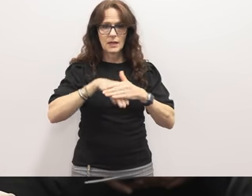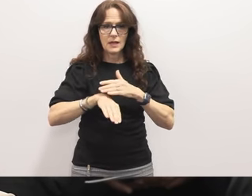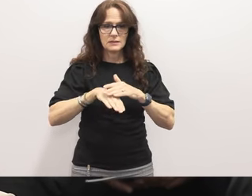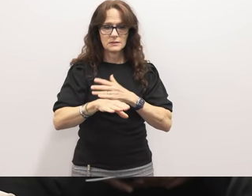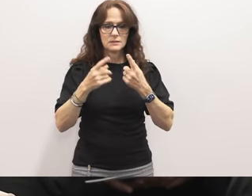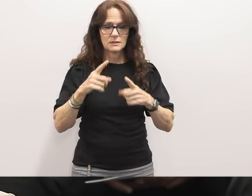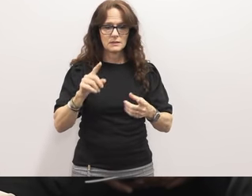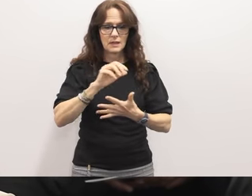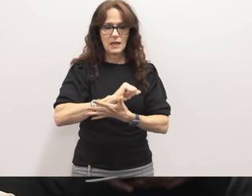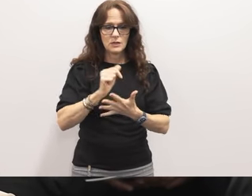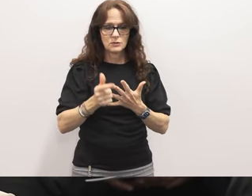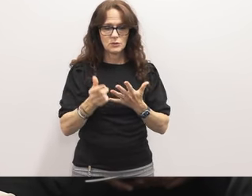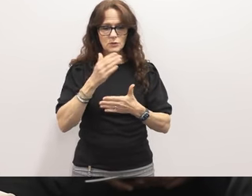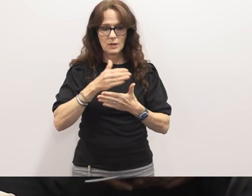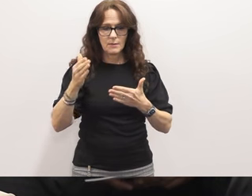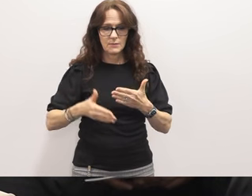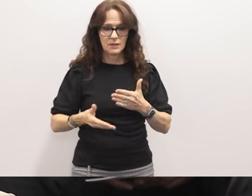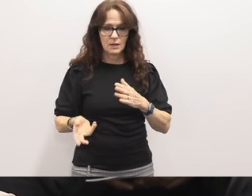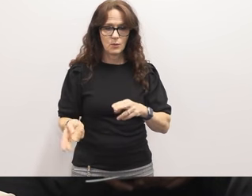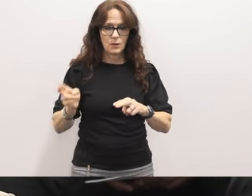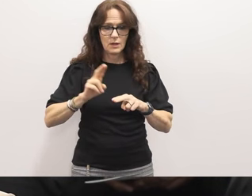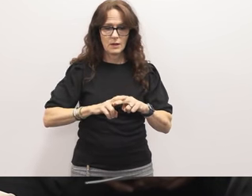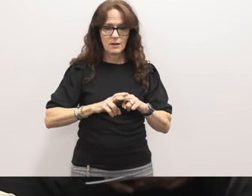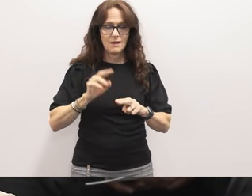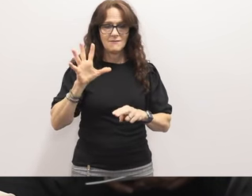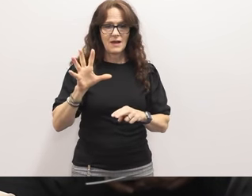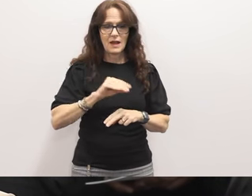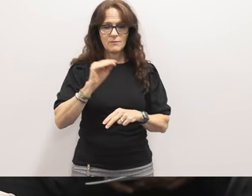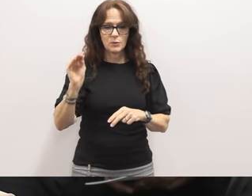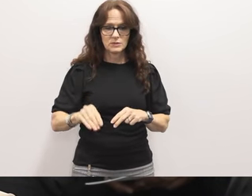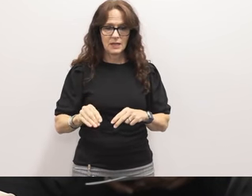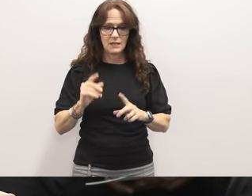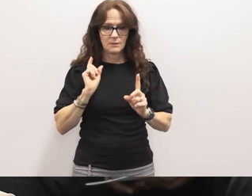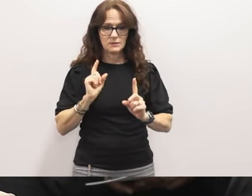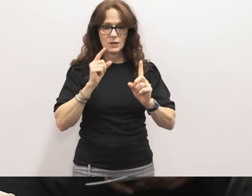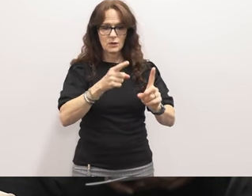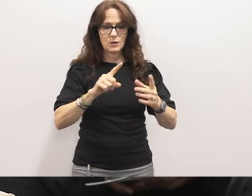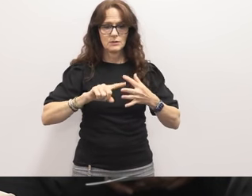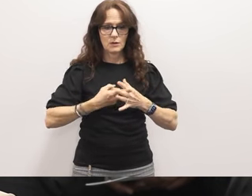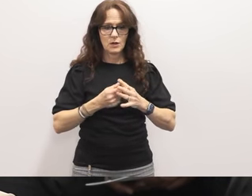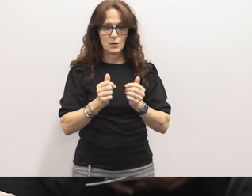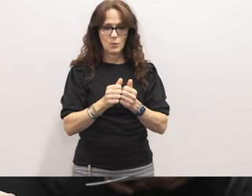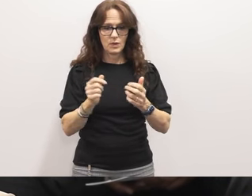in A through G completion will increase at at least 5% beginning with the ninth grade cohort.